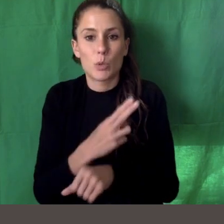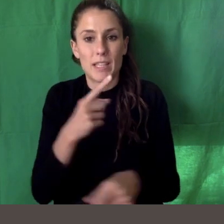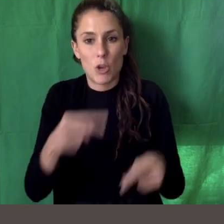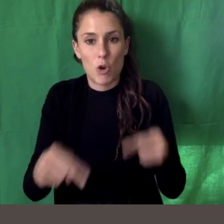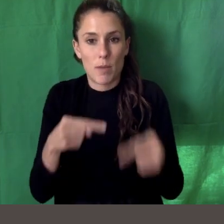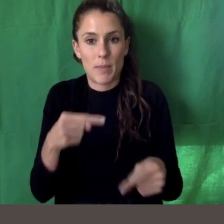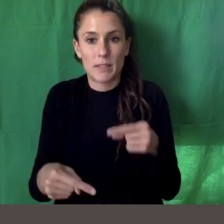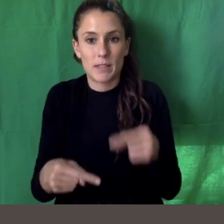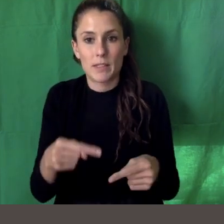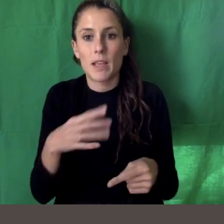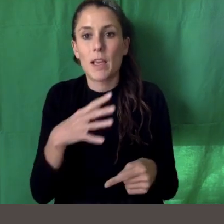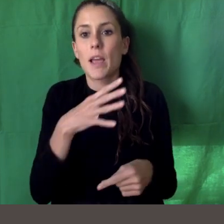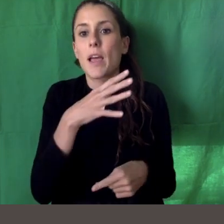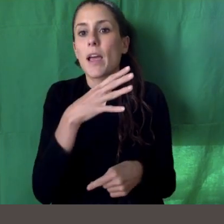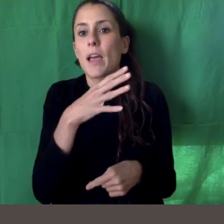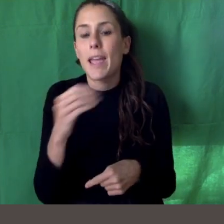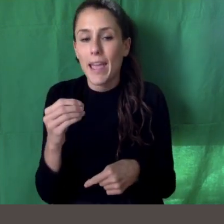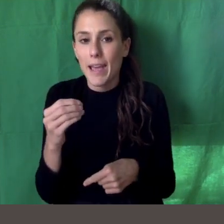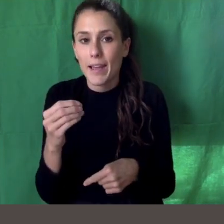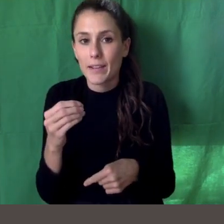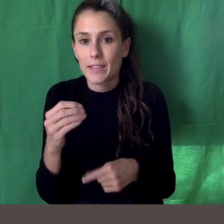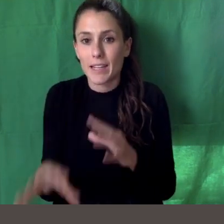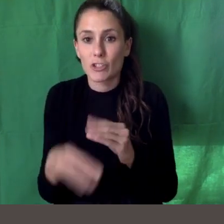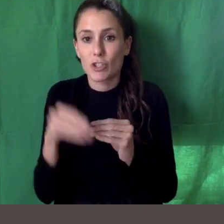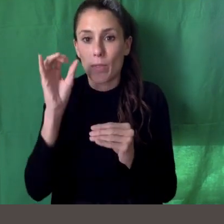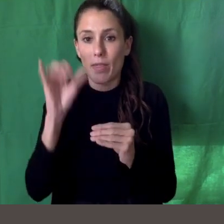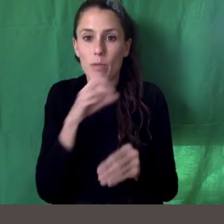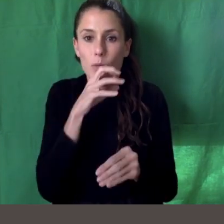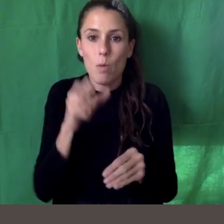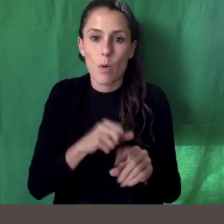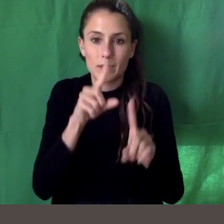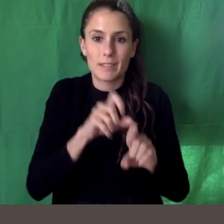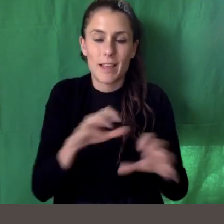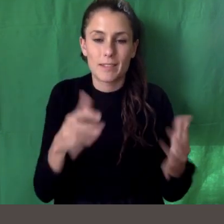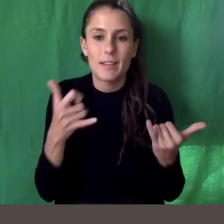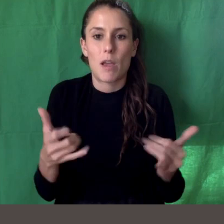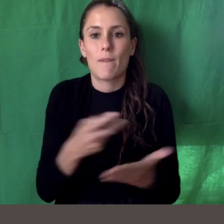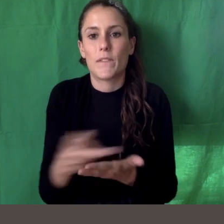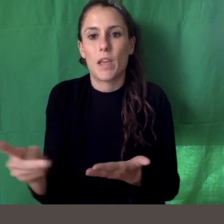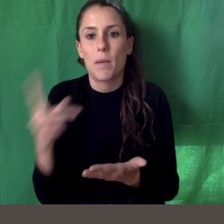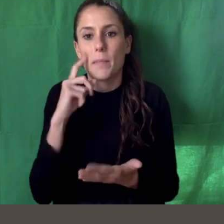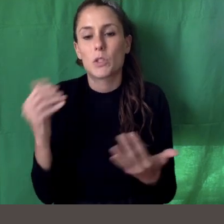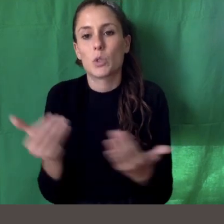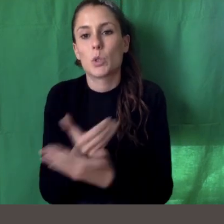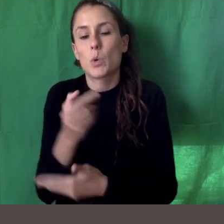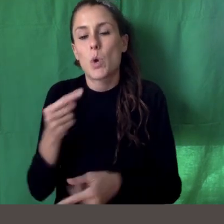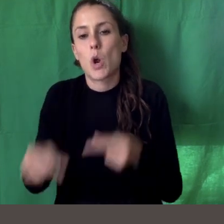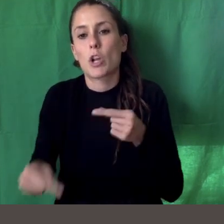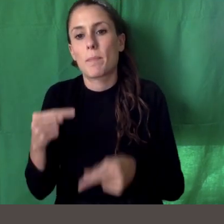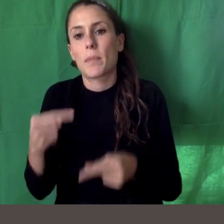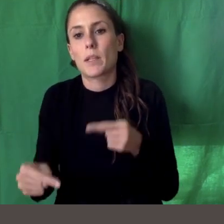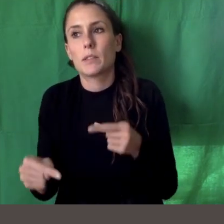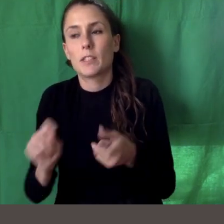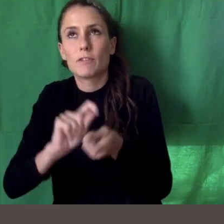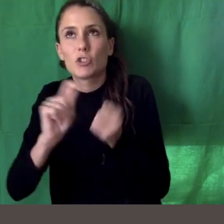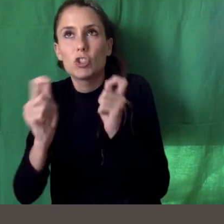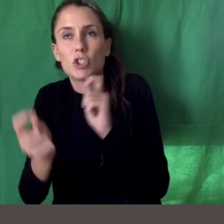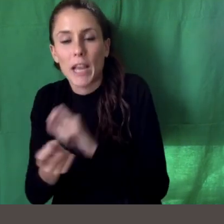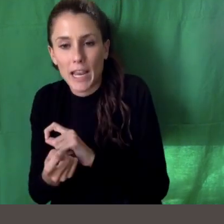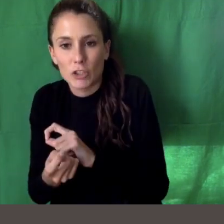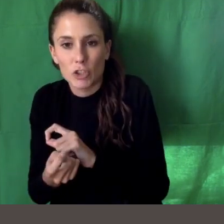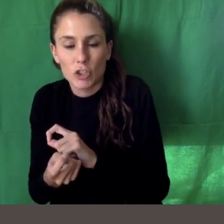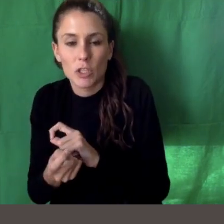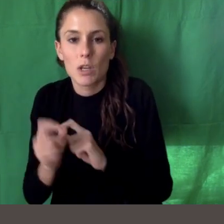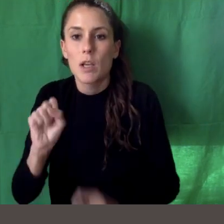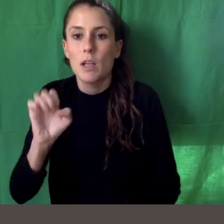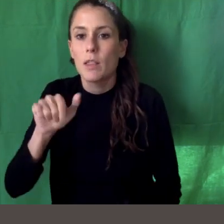arguments and on top of all of that his old tests broke because the new arguments have changed the